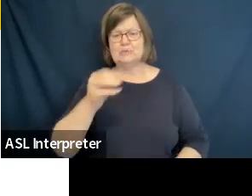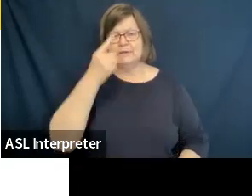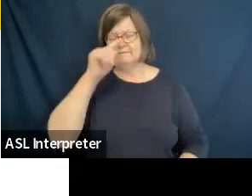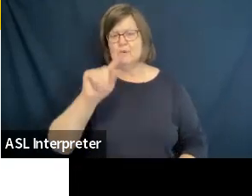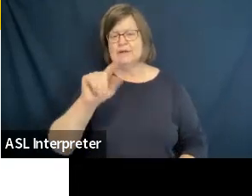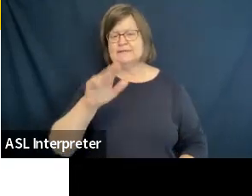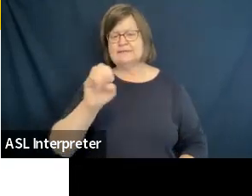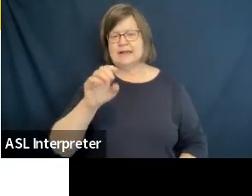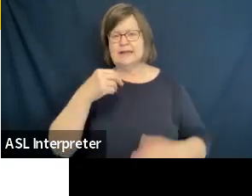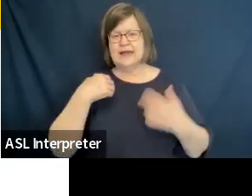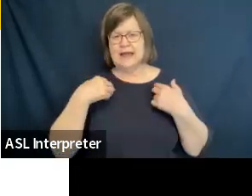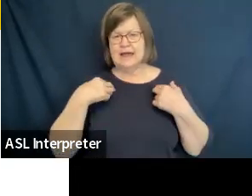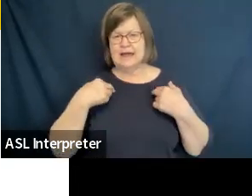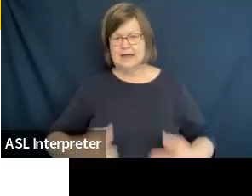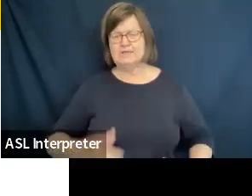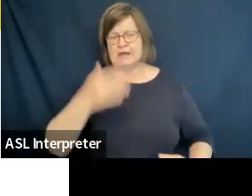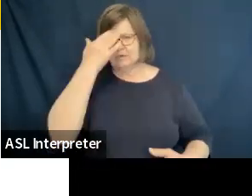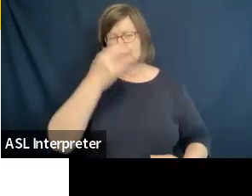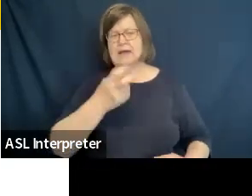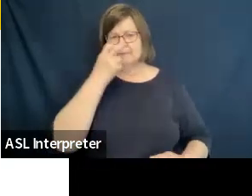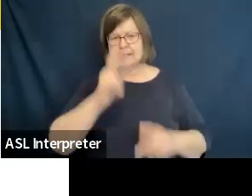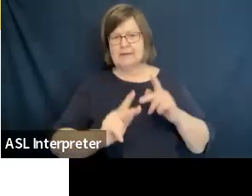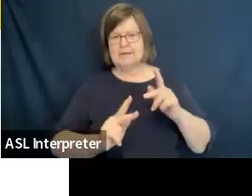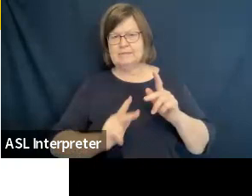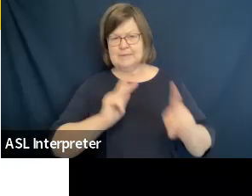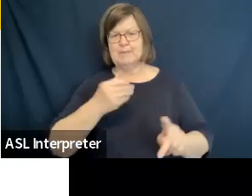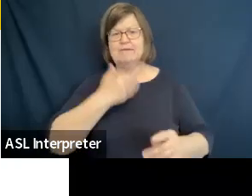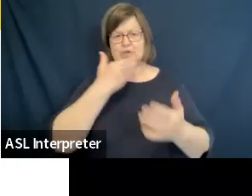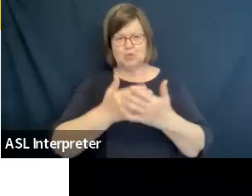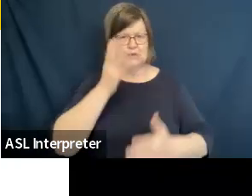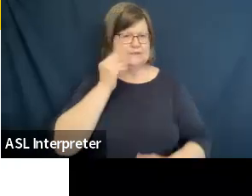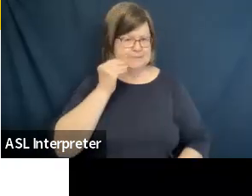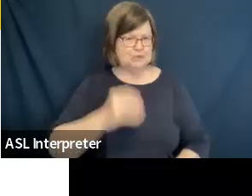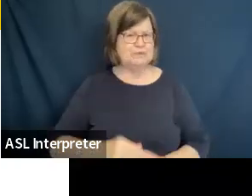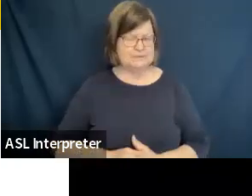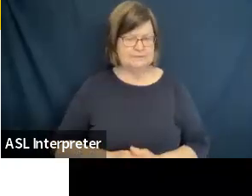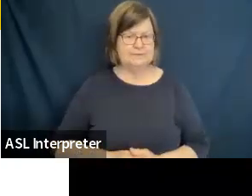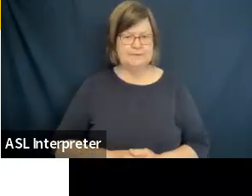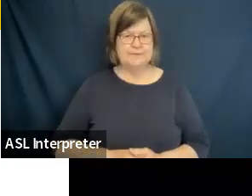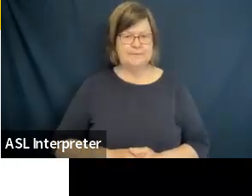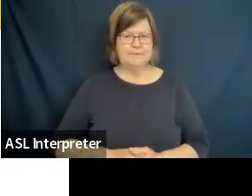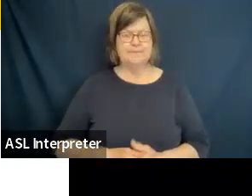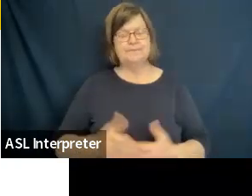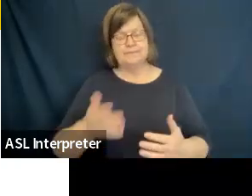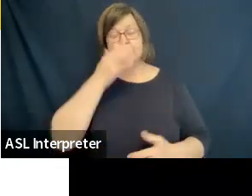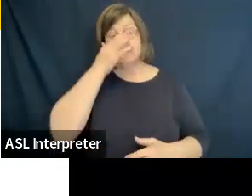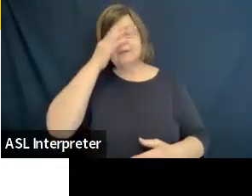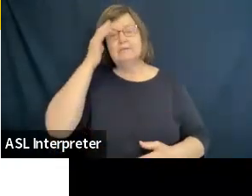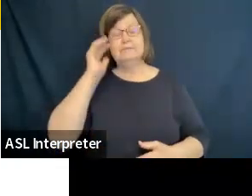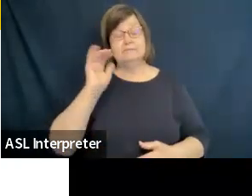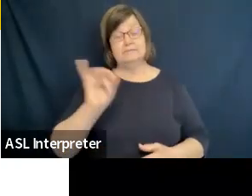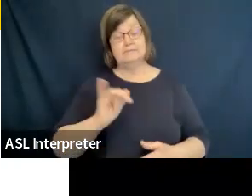which I have known blind people to have a good experience. So anyway... and just to be clear,